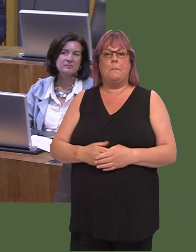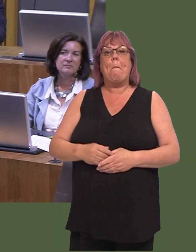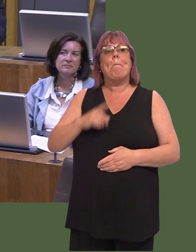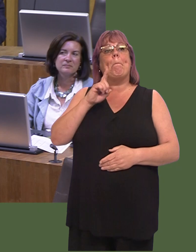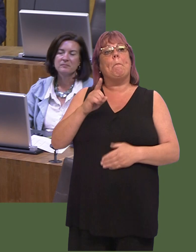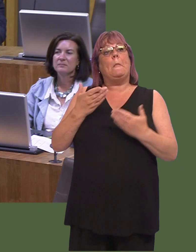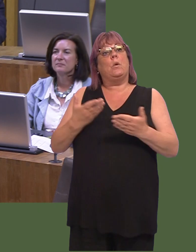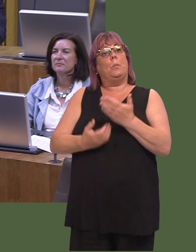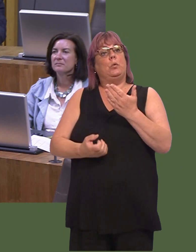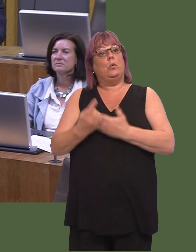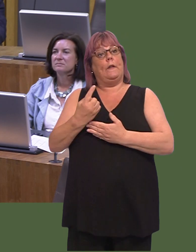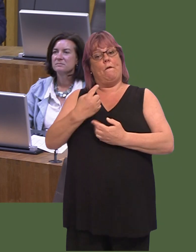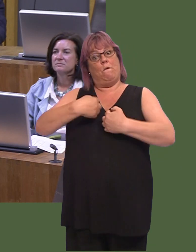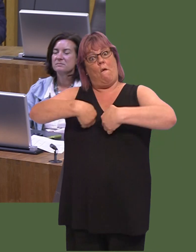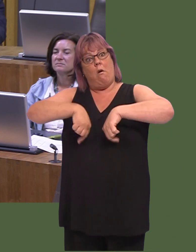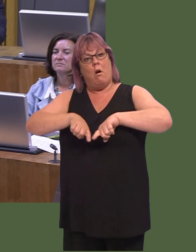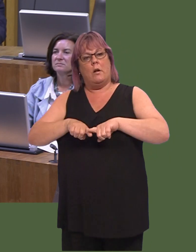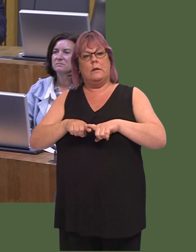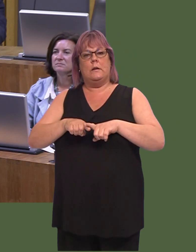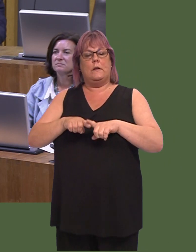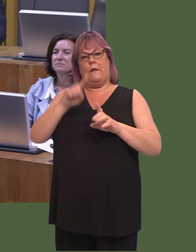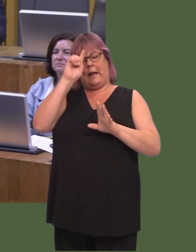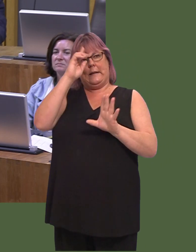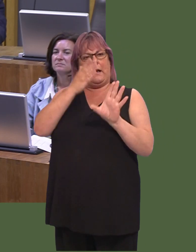But, yes, there are opportunities now, of course, for us to get over what has been a